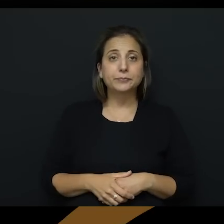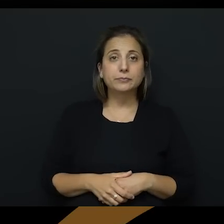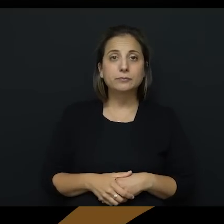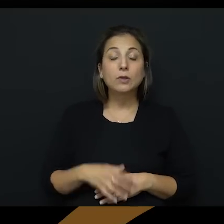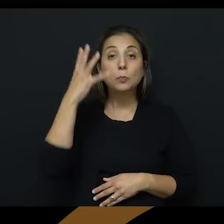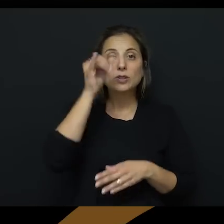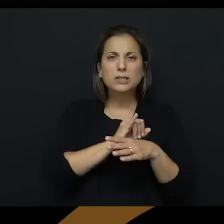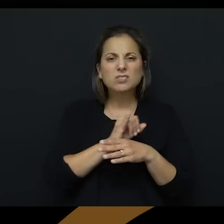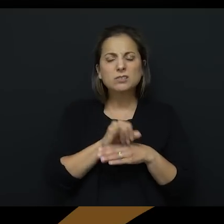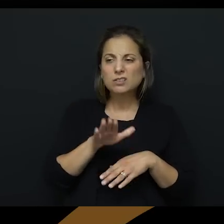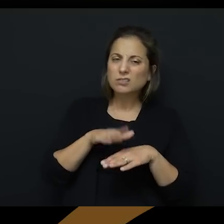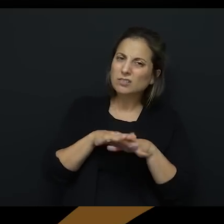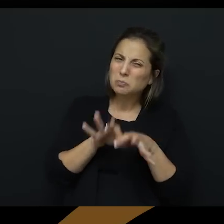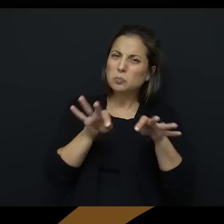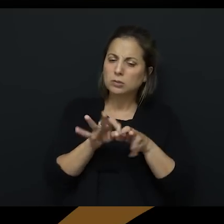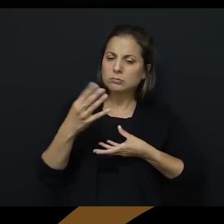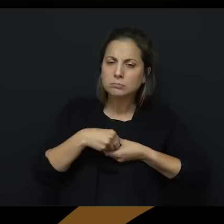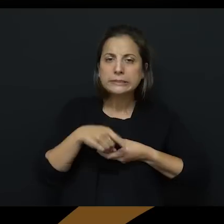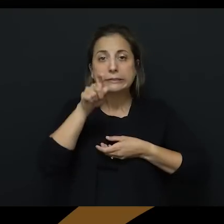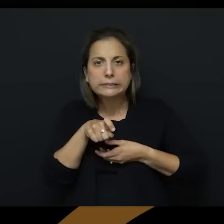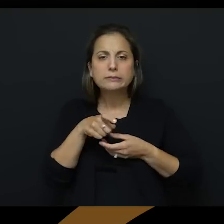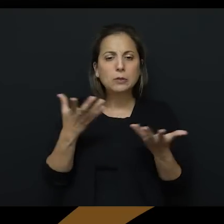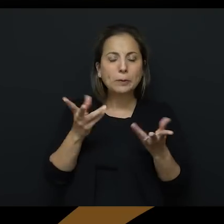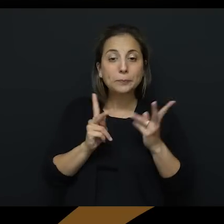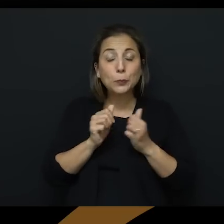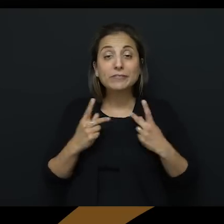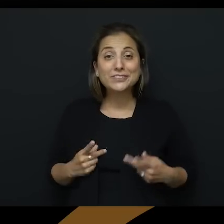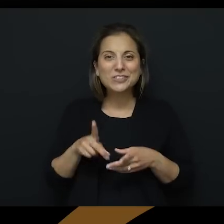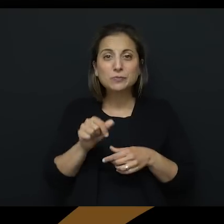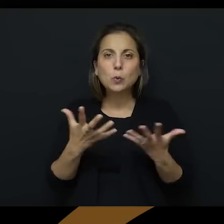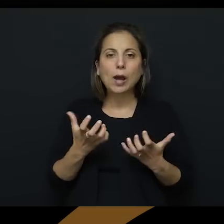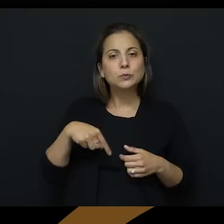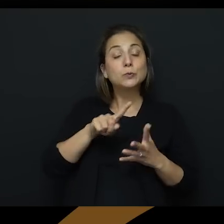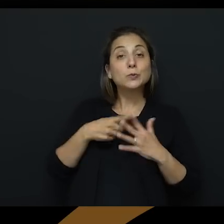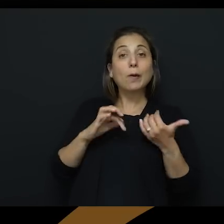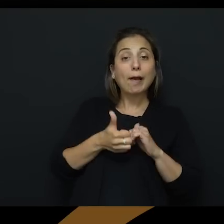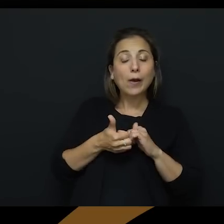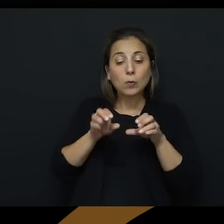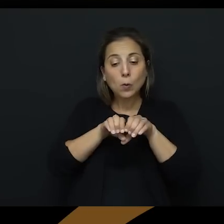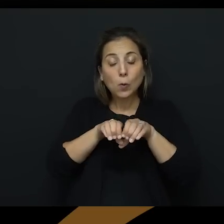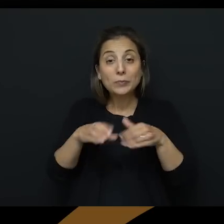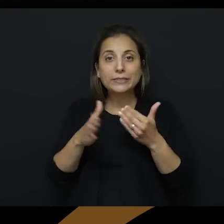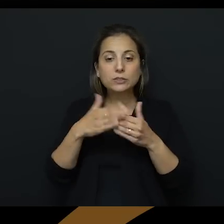the needs and voices of people with physical disabilities. We are starting by making our packaging easier to open. Grip and apply.